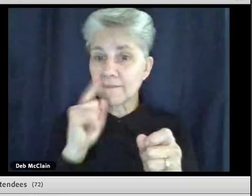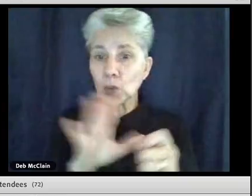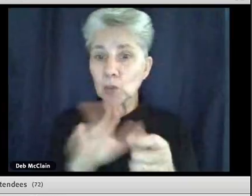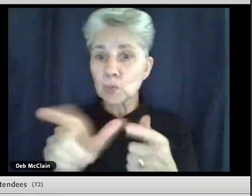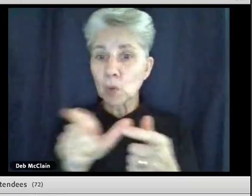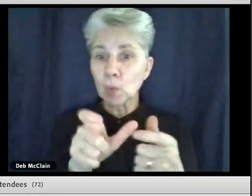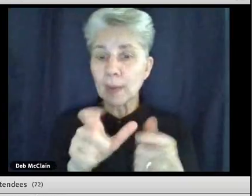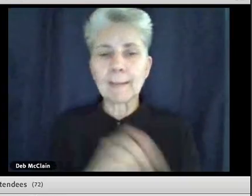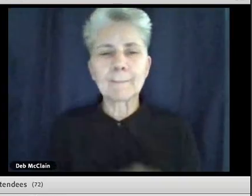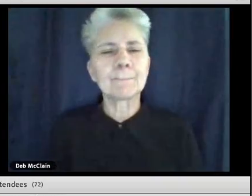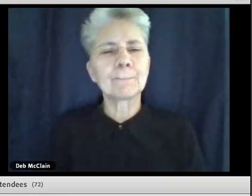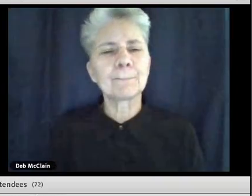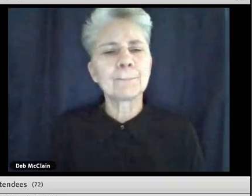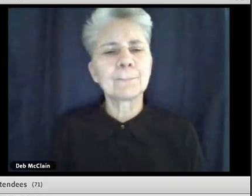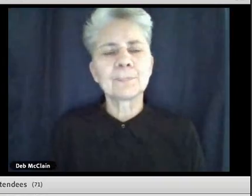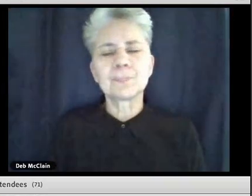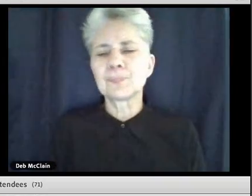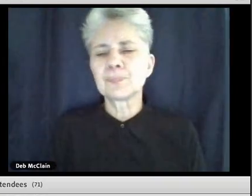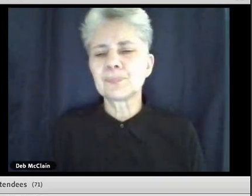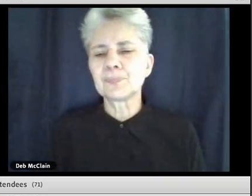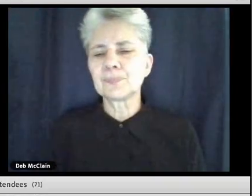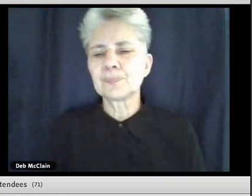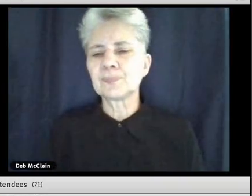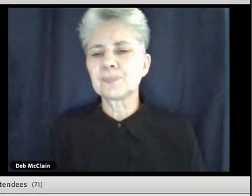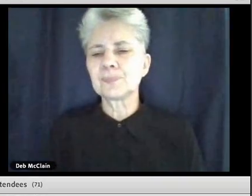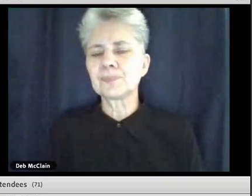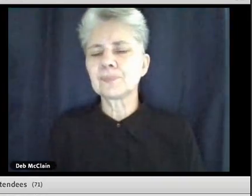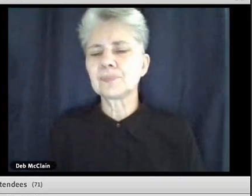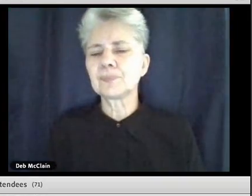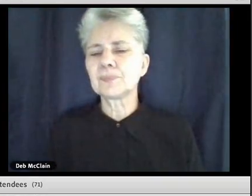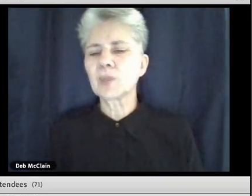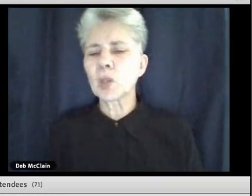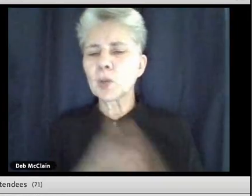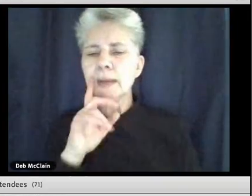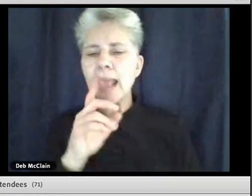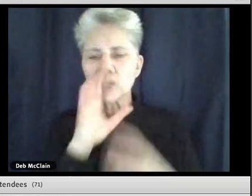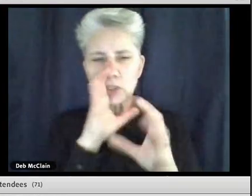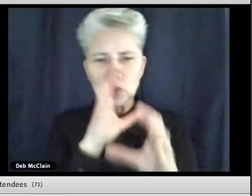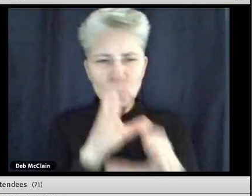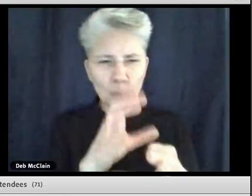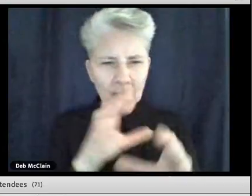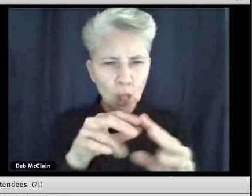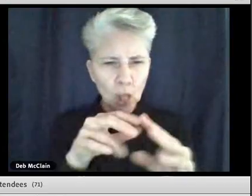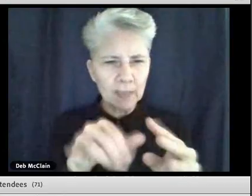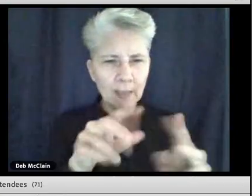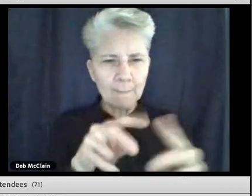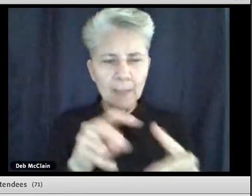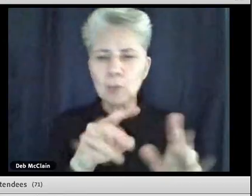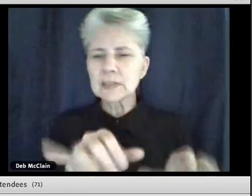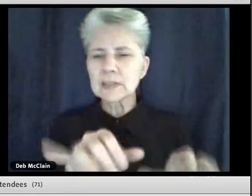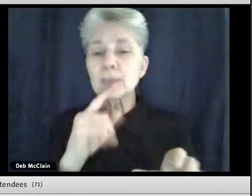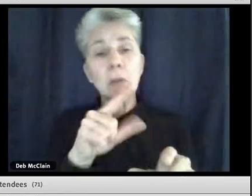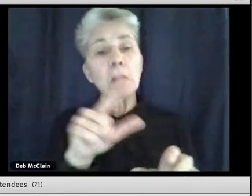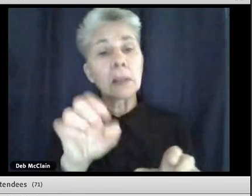First one gets it. But what's -- You can actually, you know, zoom in and look at it. People are typing. Okay, so Lee, Lee County is first,